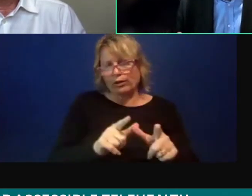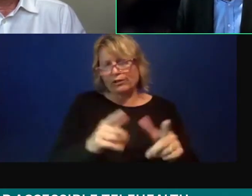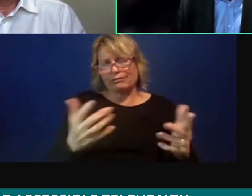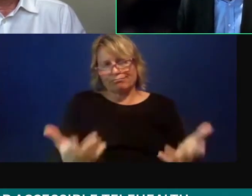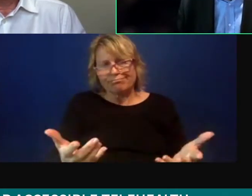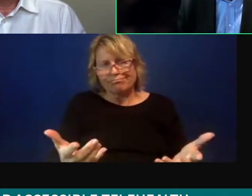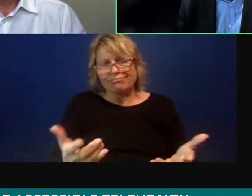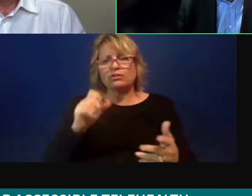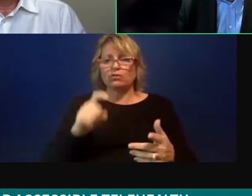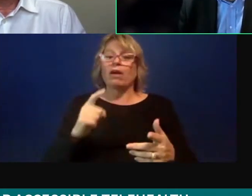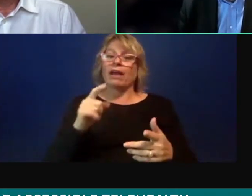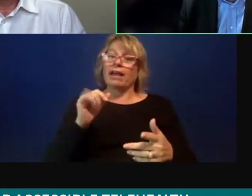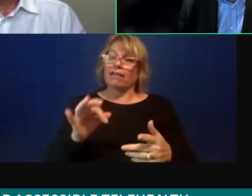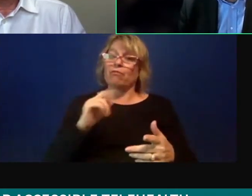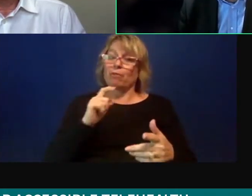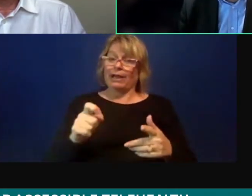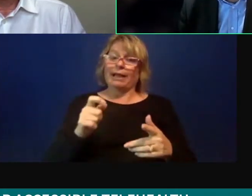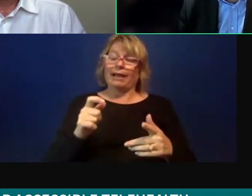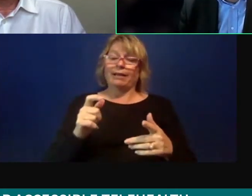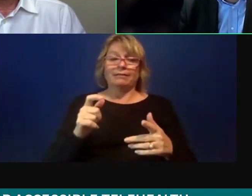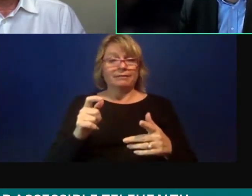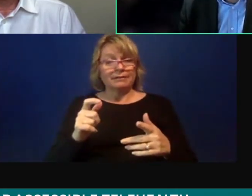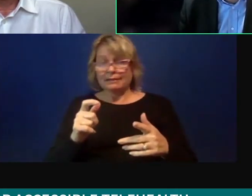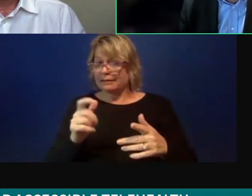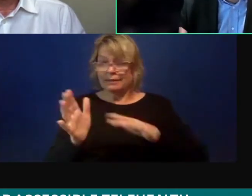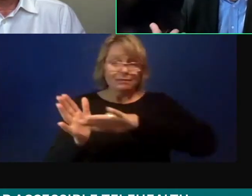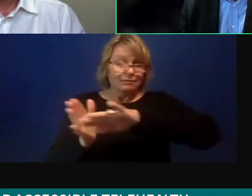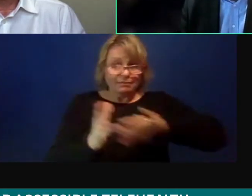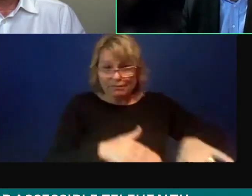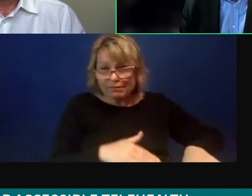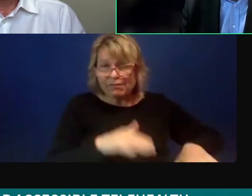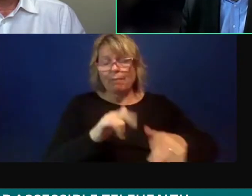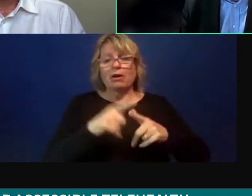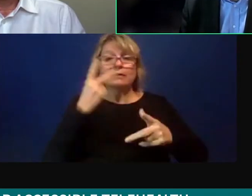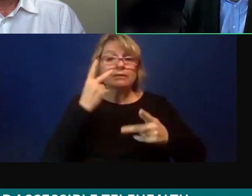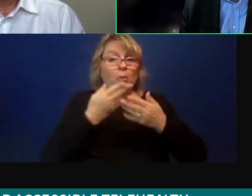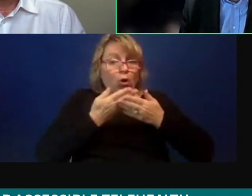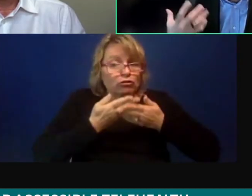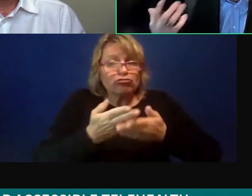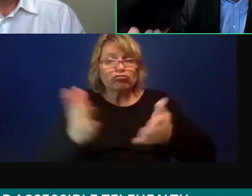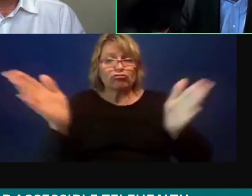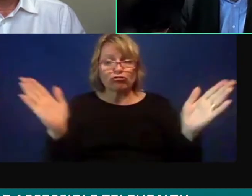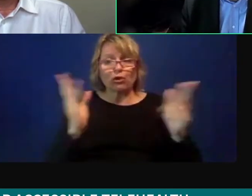we can get over that part, and we can see a more broad use of some of these creative ideas that are